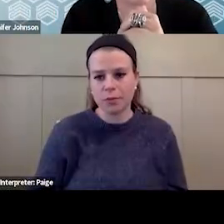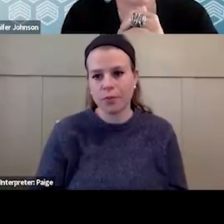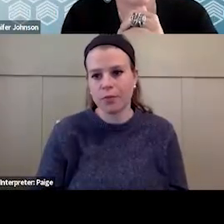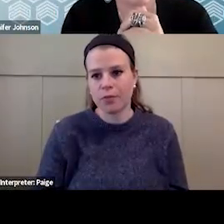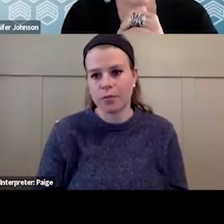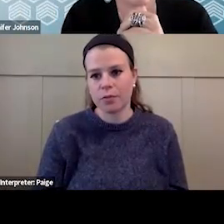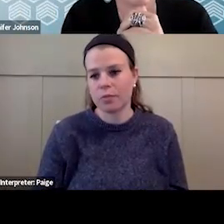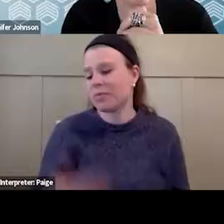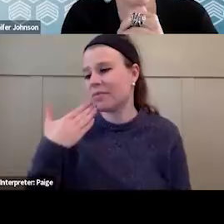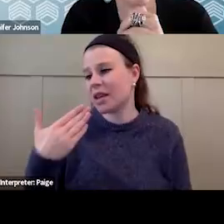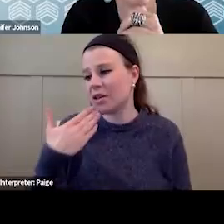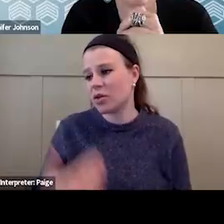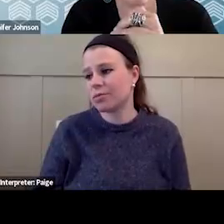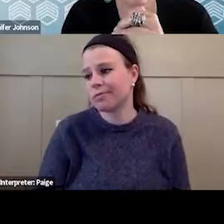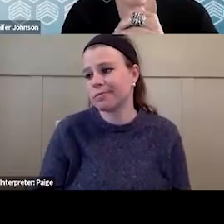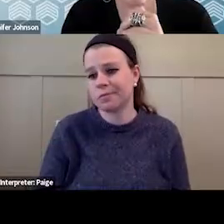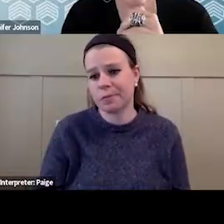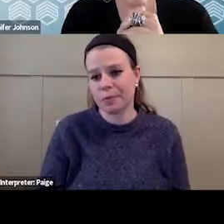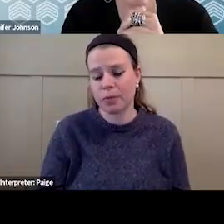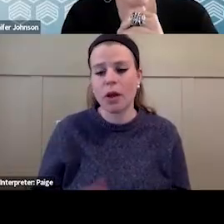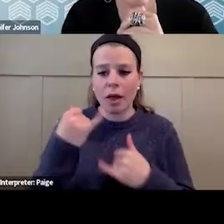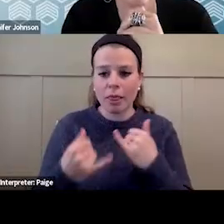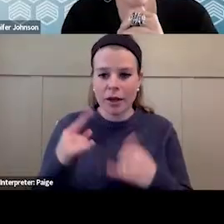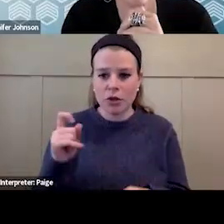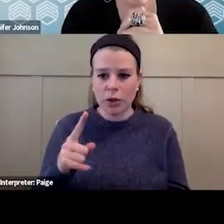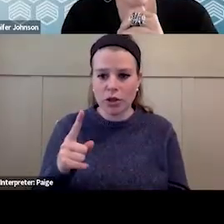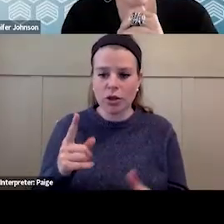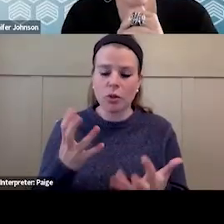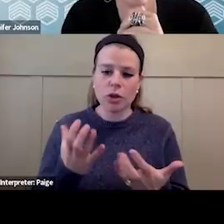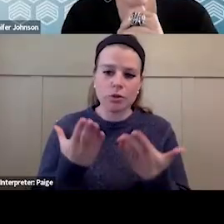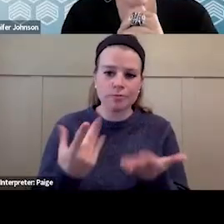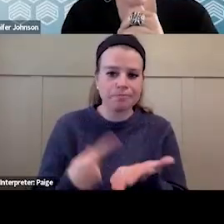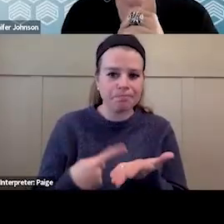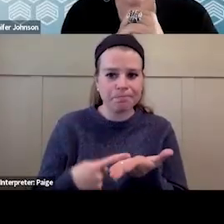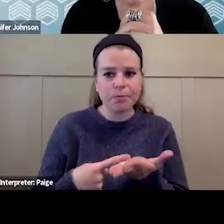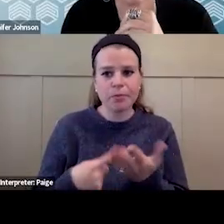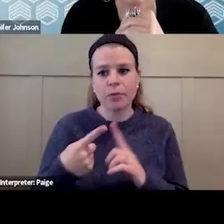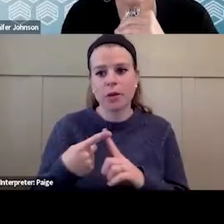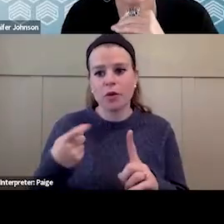Well, thank you for that. Um, the last question I think I'd like to just bring up, uh, is, is from a family member.